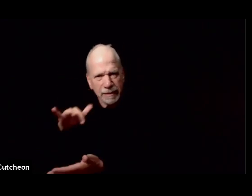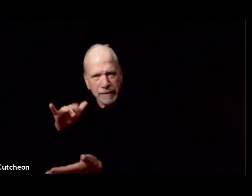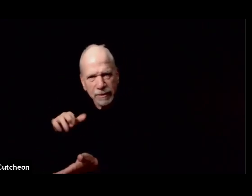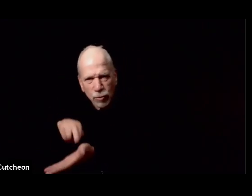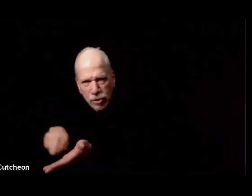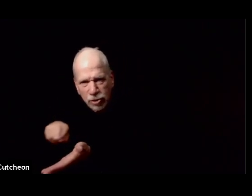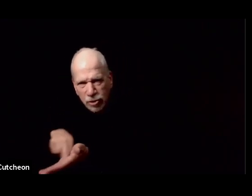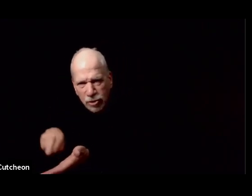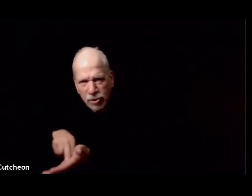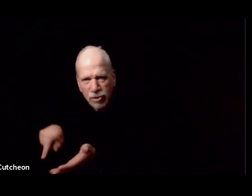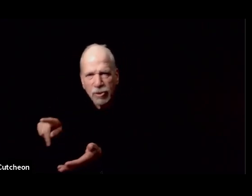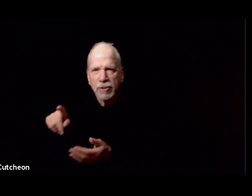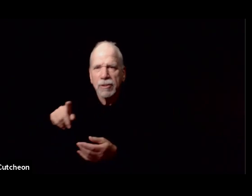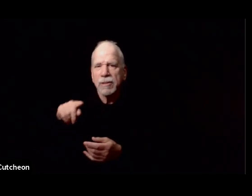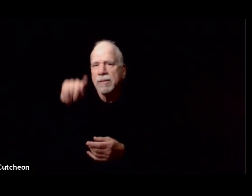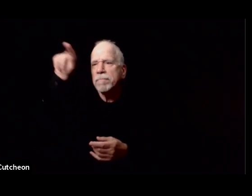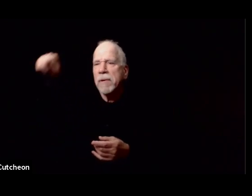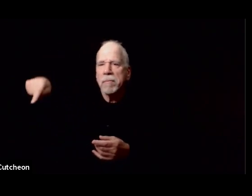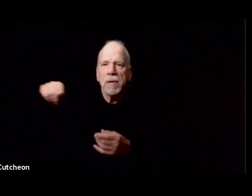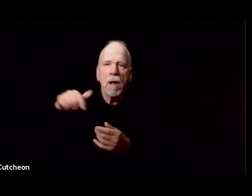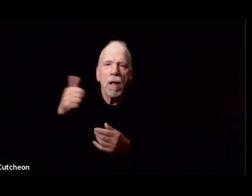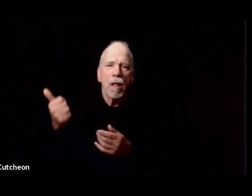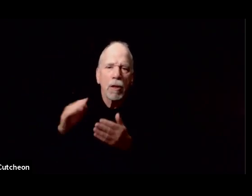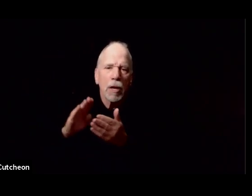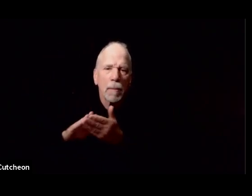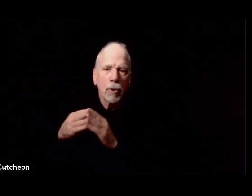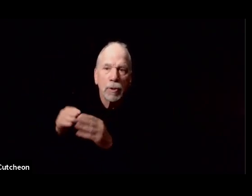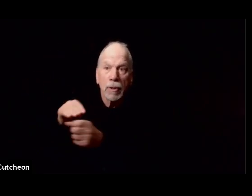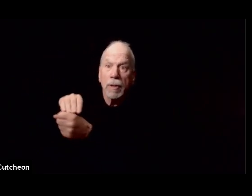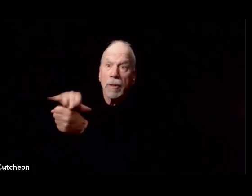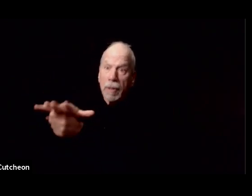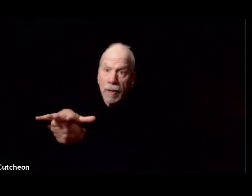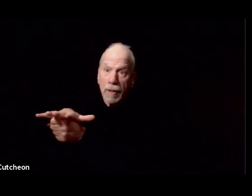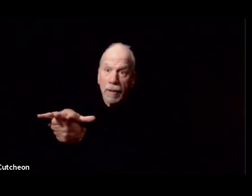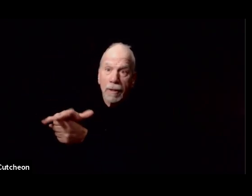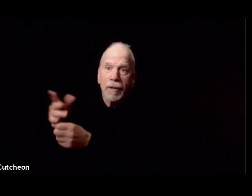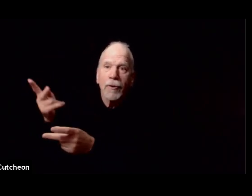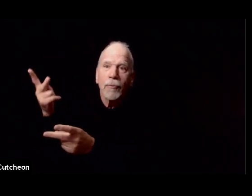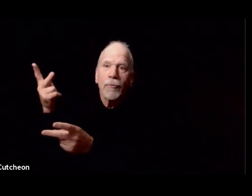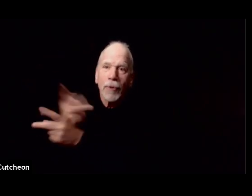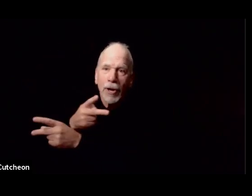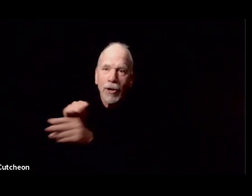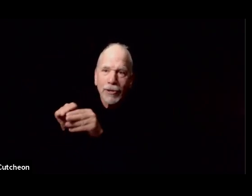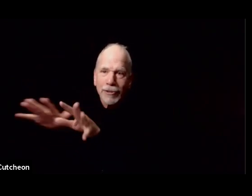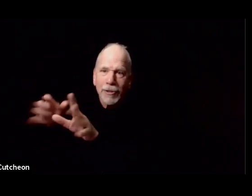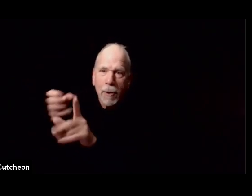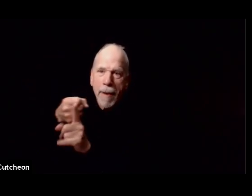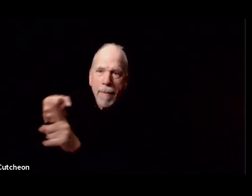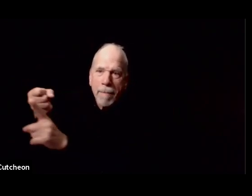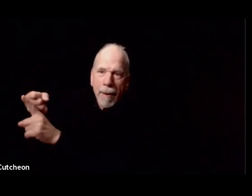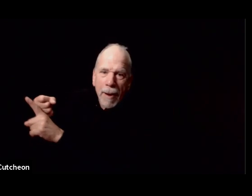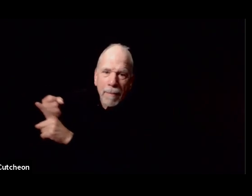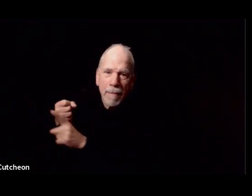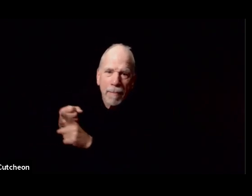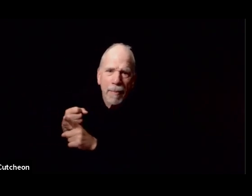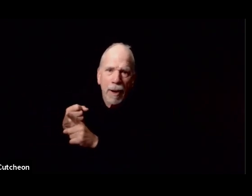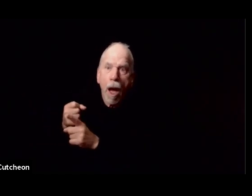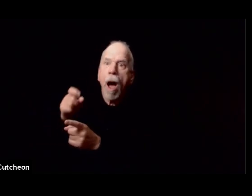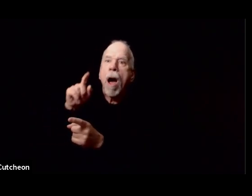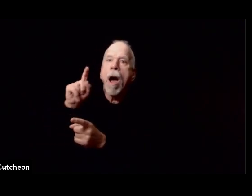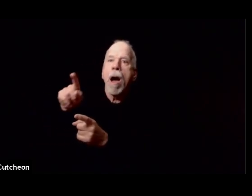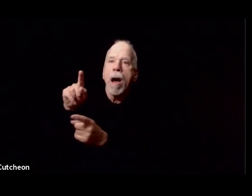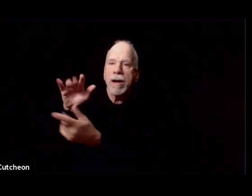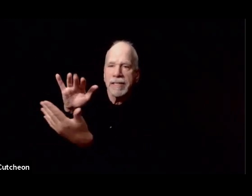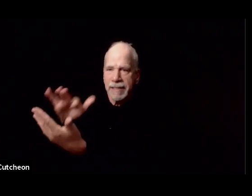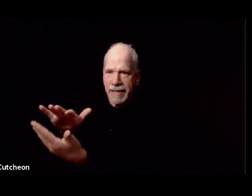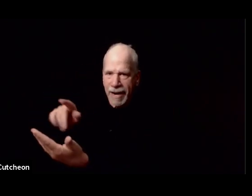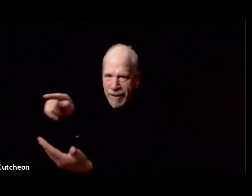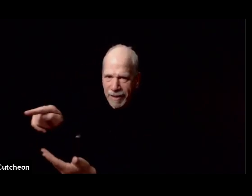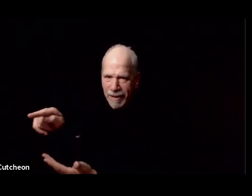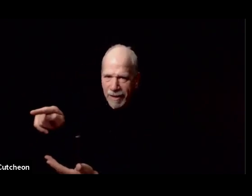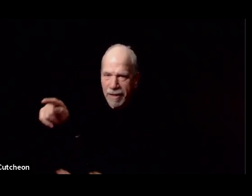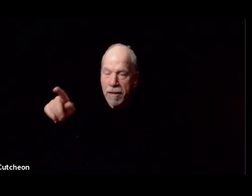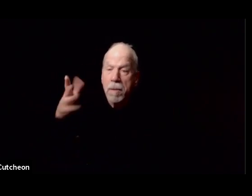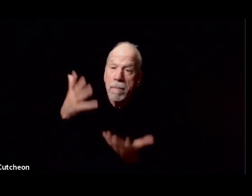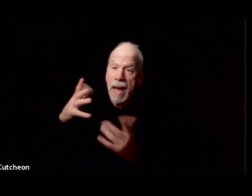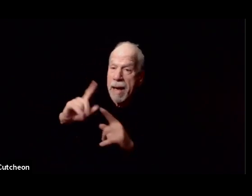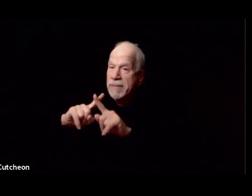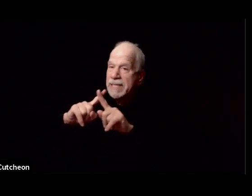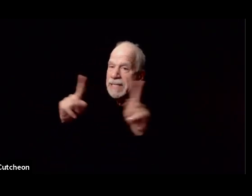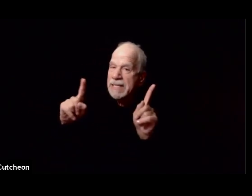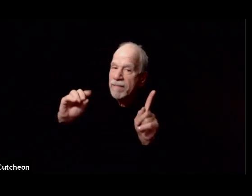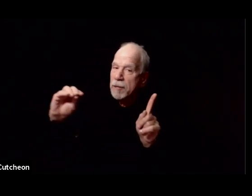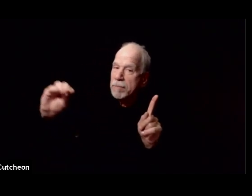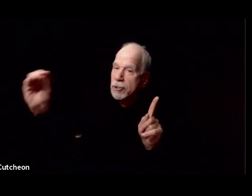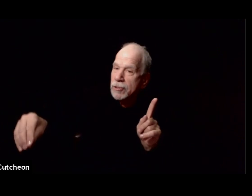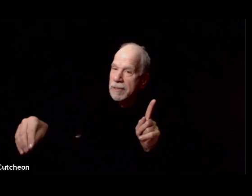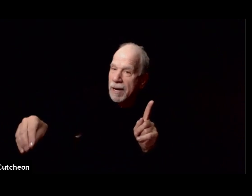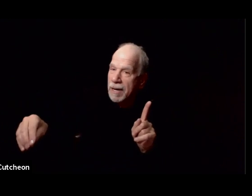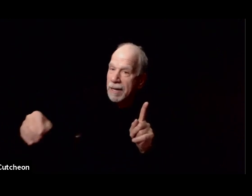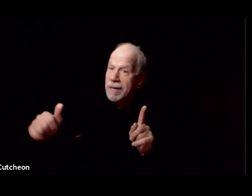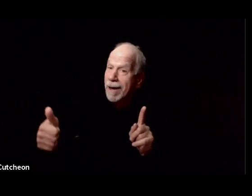to the virus I think we will see an increase in the number. So I think that it is great